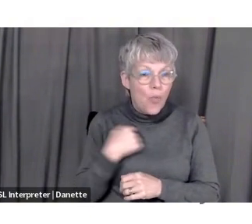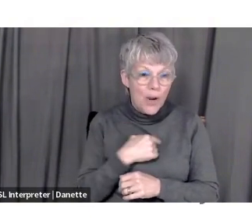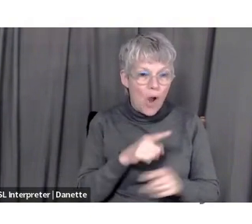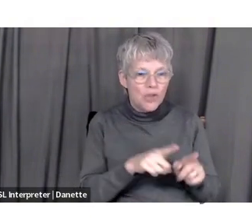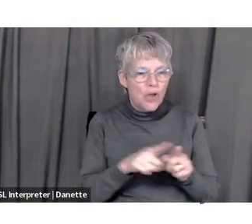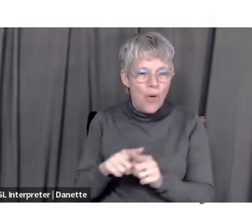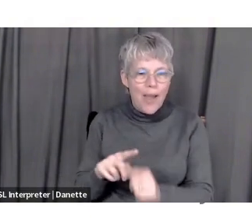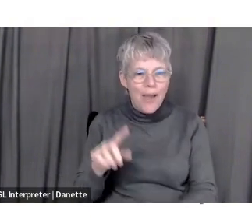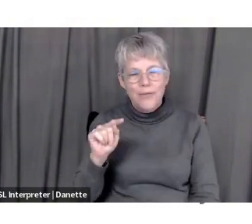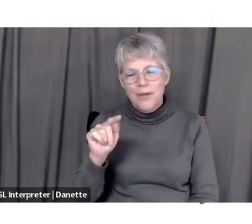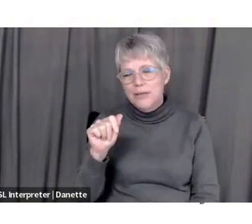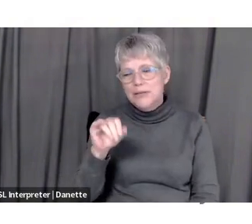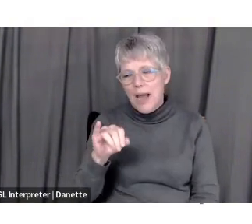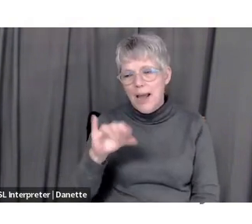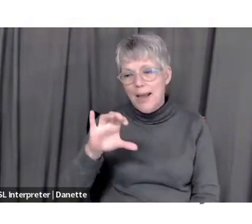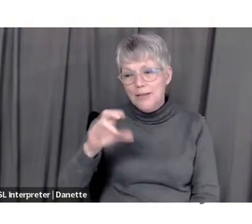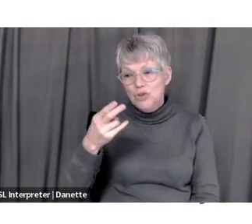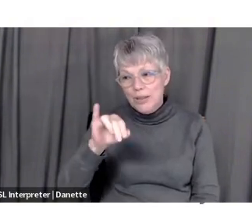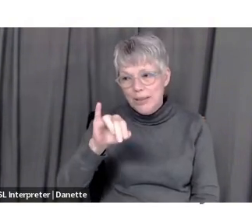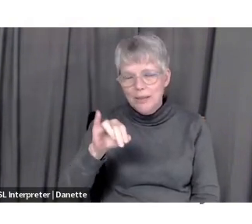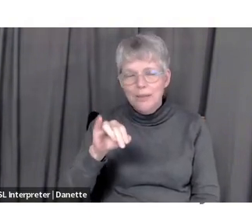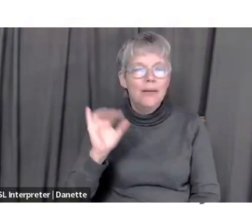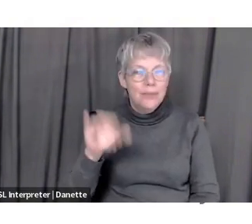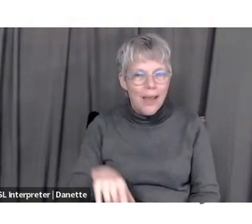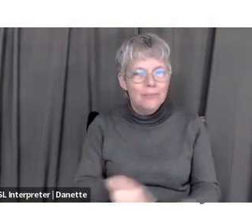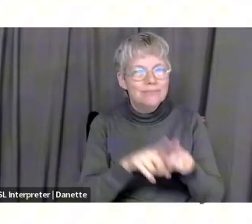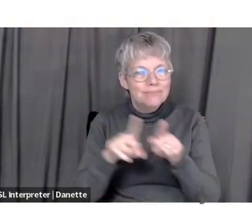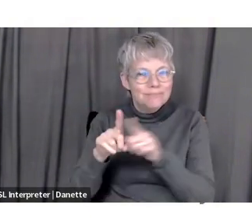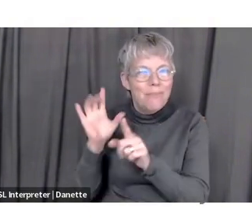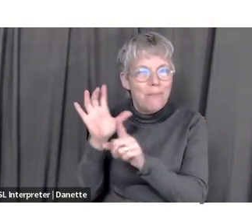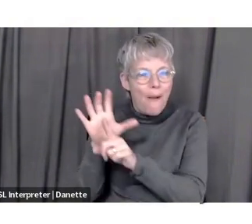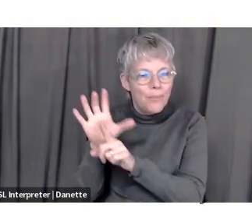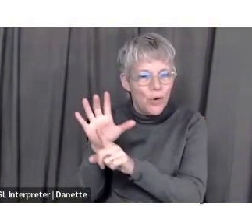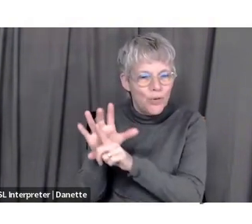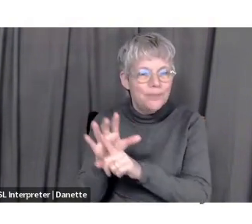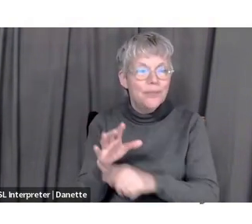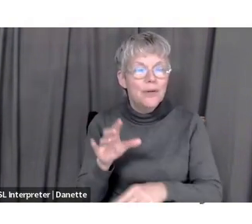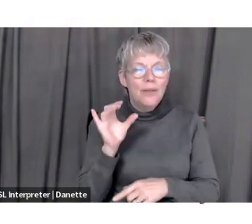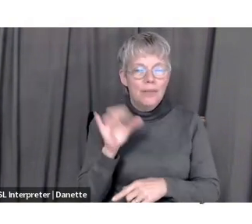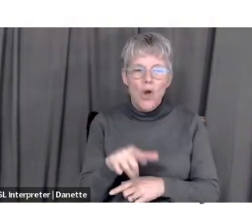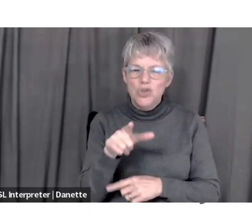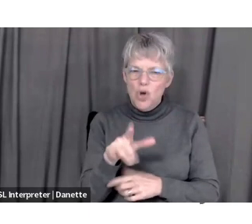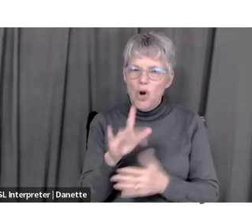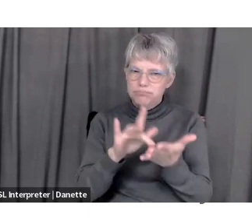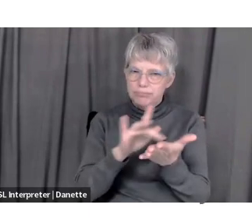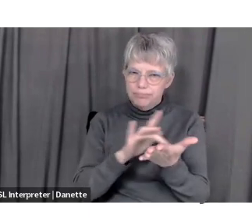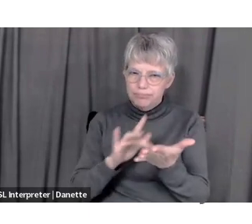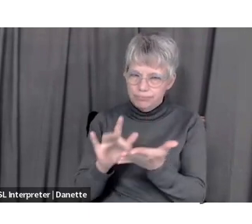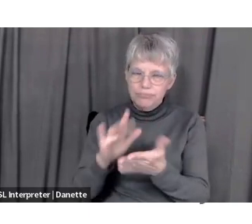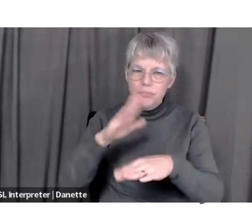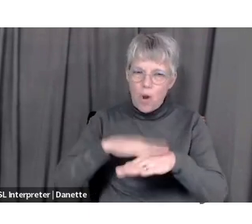We even have Tai Chi which is a popular one as well. These can be accessed through the app as well.